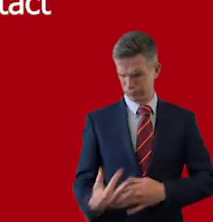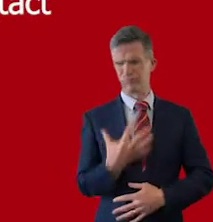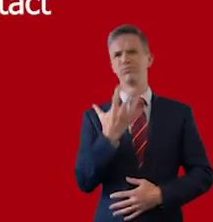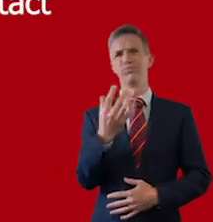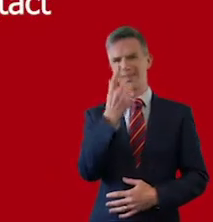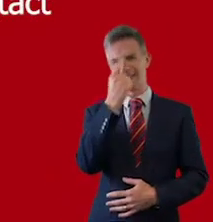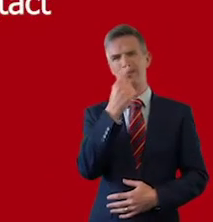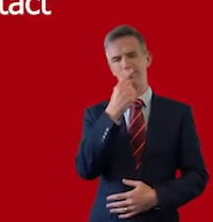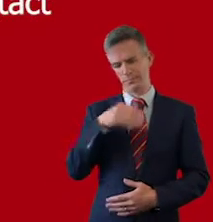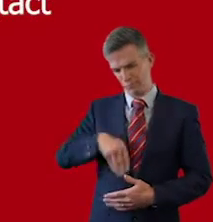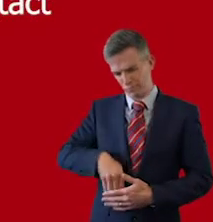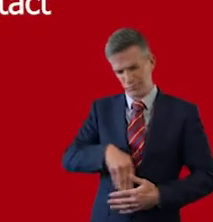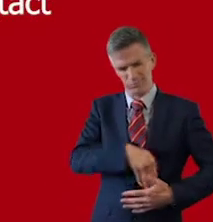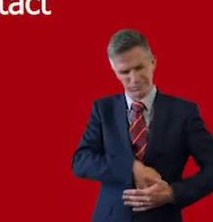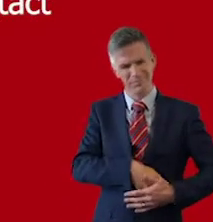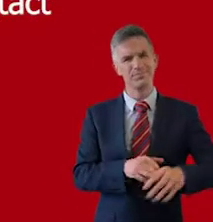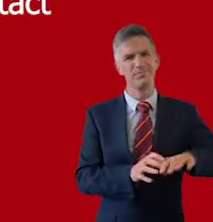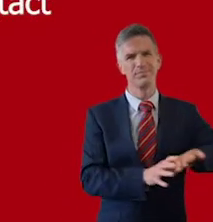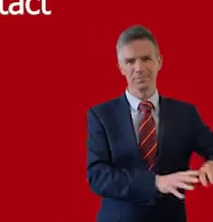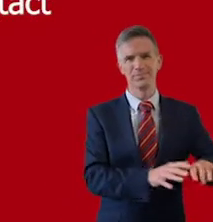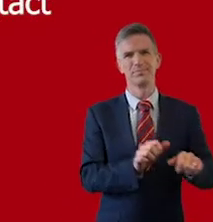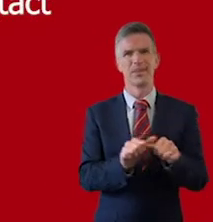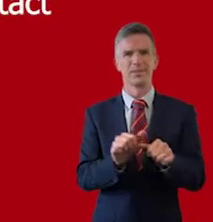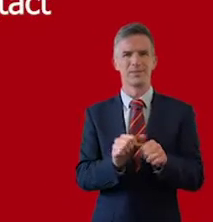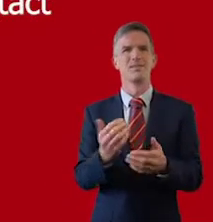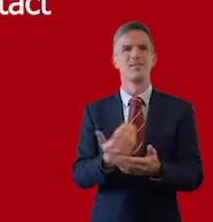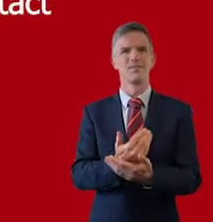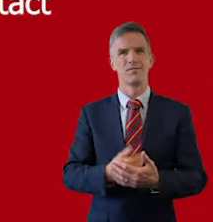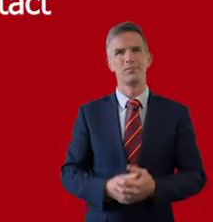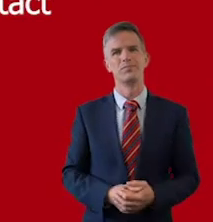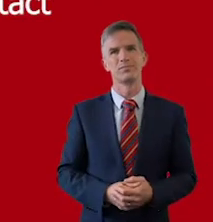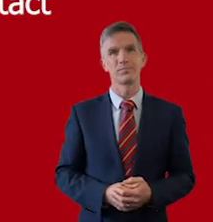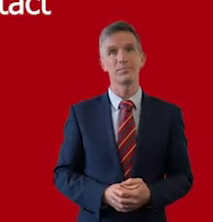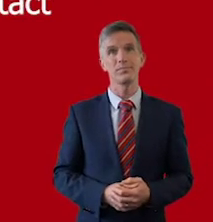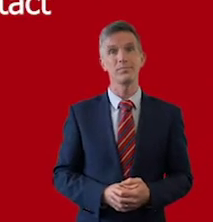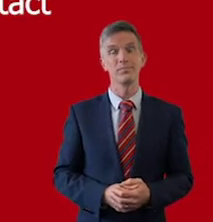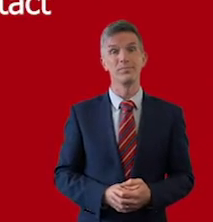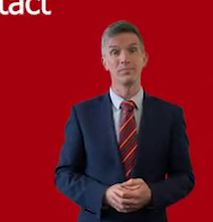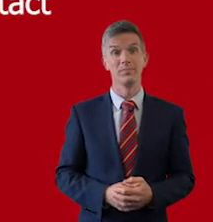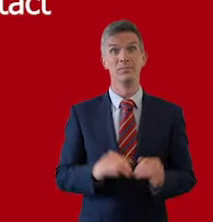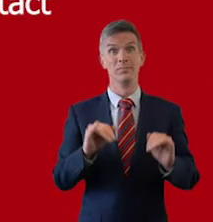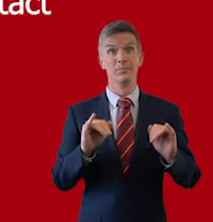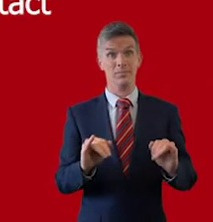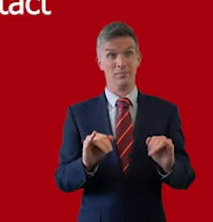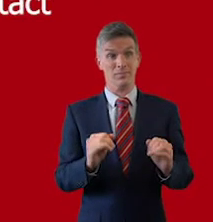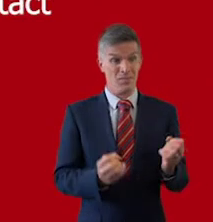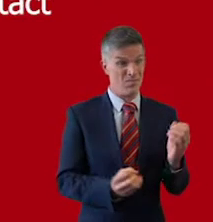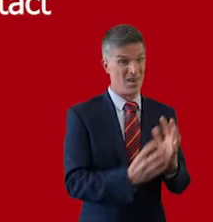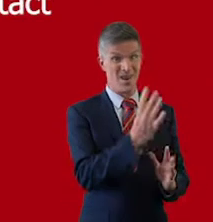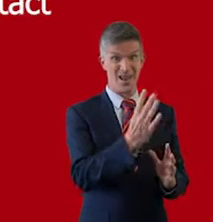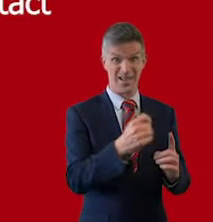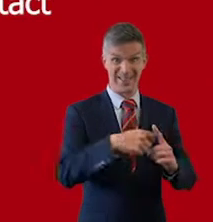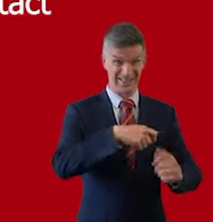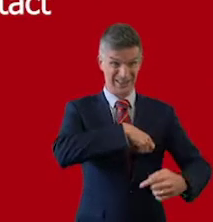Remember if you see a kitchen fire, rather than trying to tackle this yourself, always contact